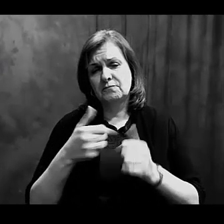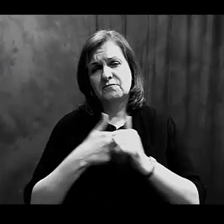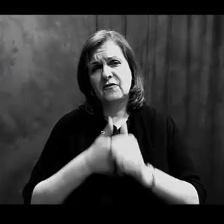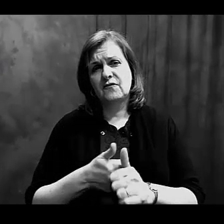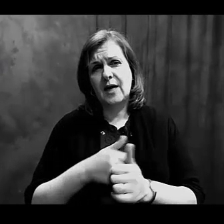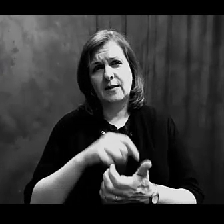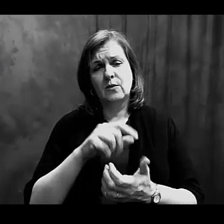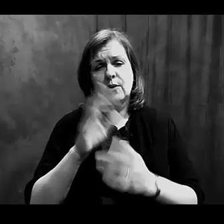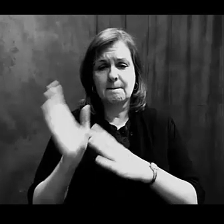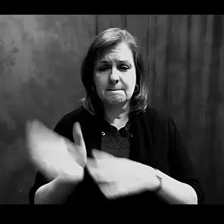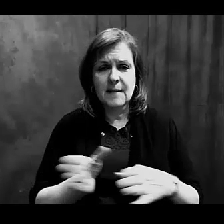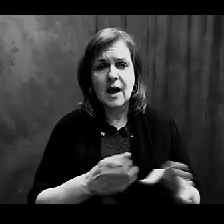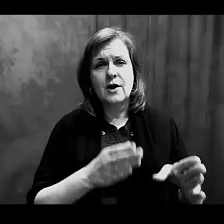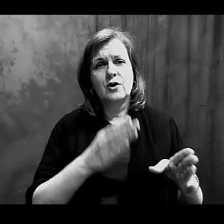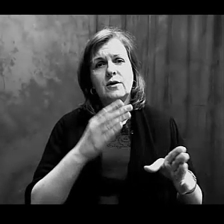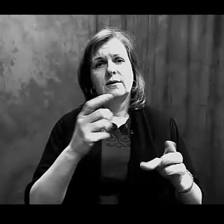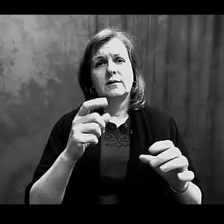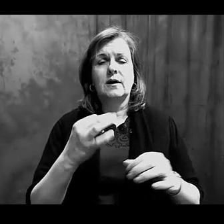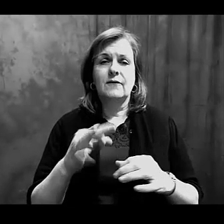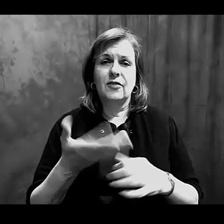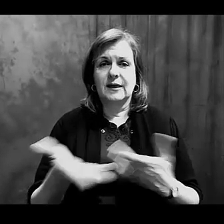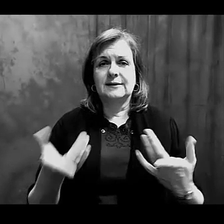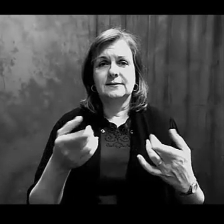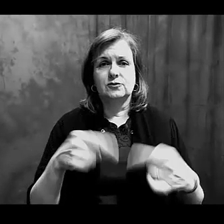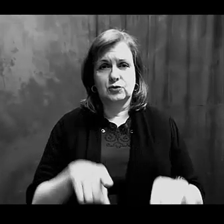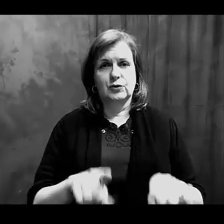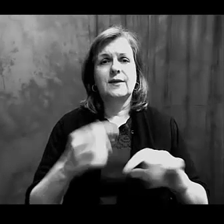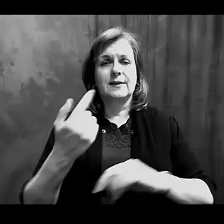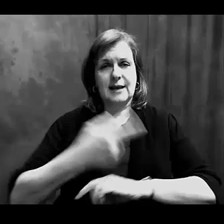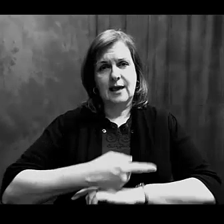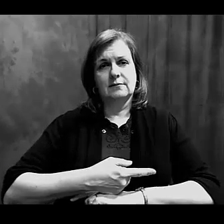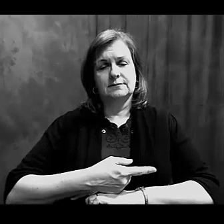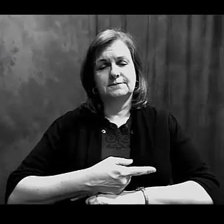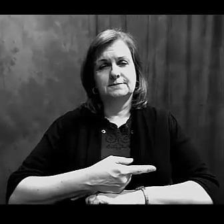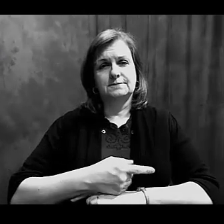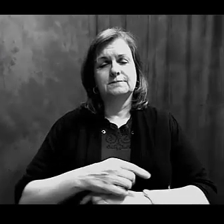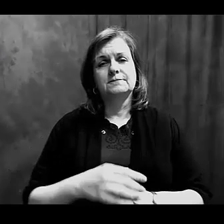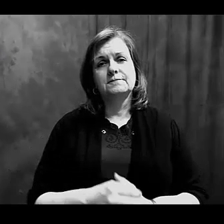because you are following a particular set of patterns in your day